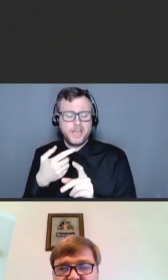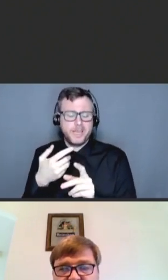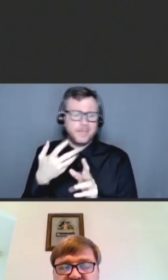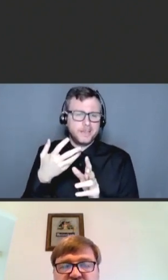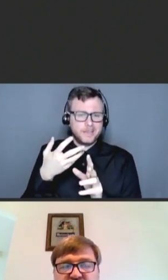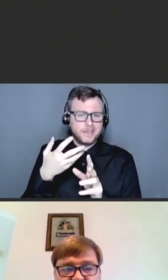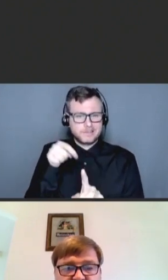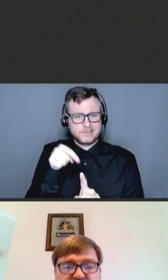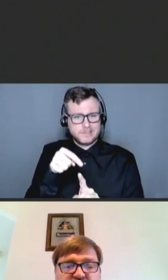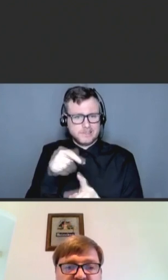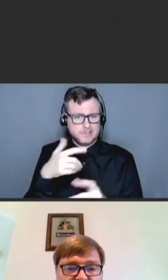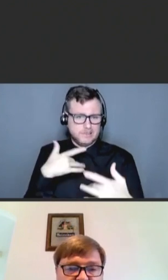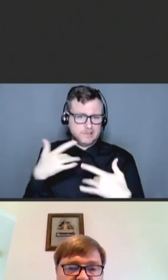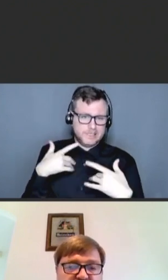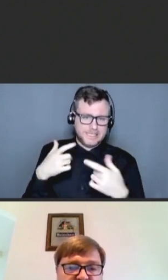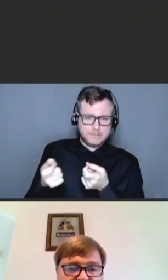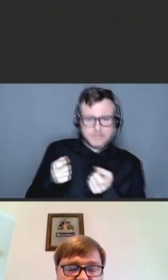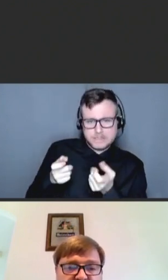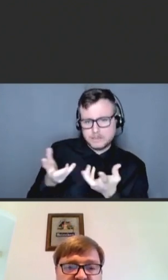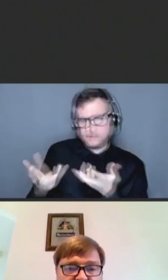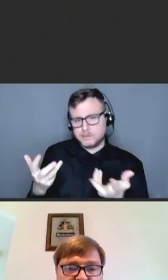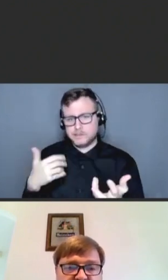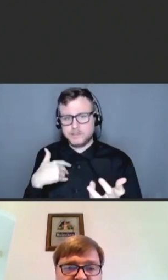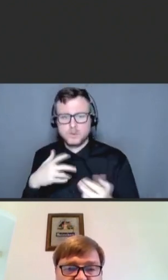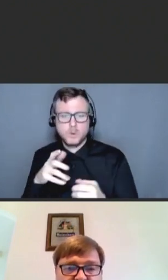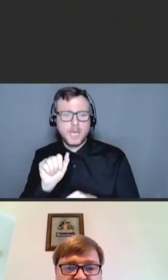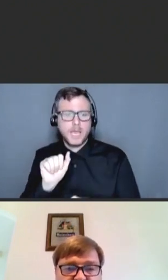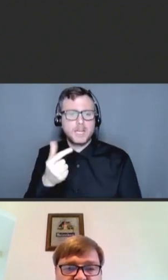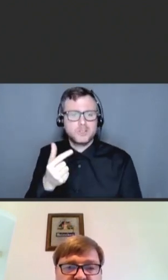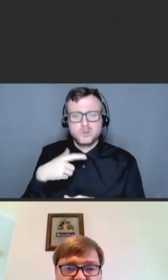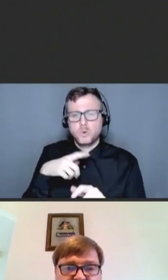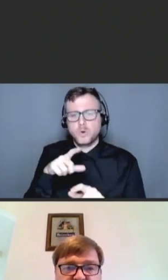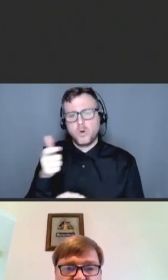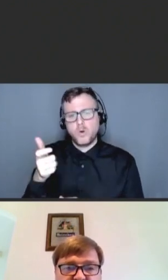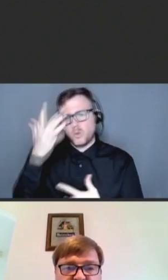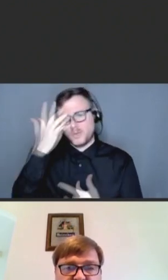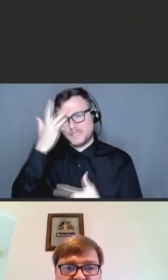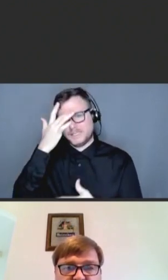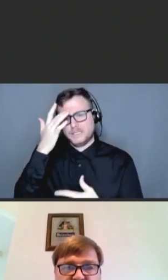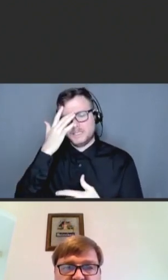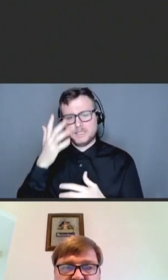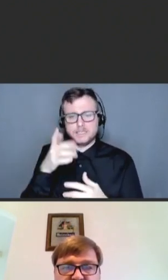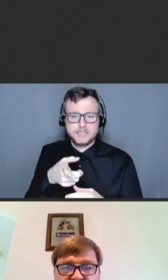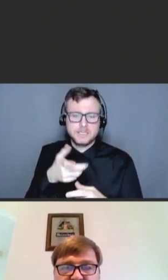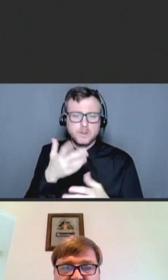can be brought into whichever antigen, or whichever disease is being considered. Thank you.